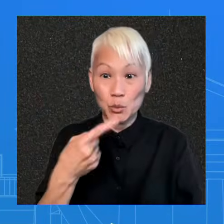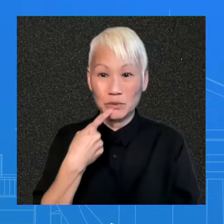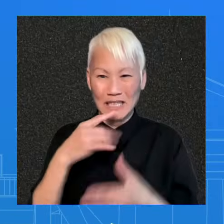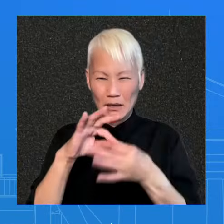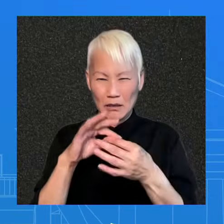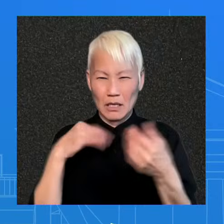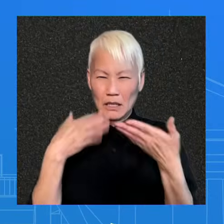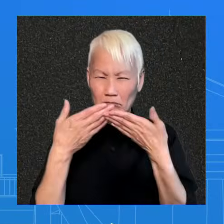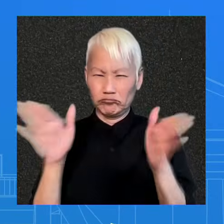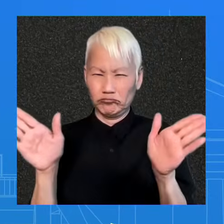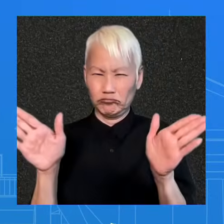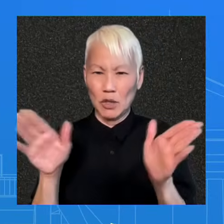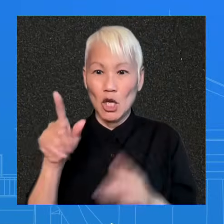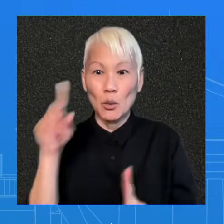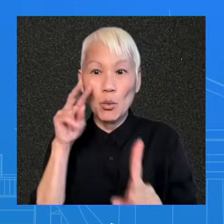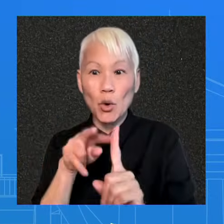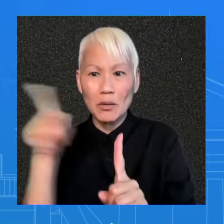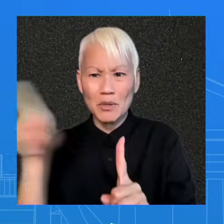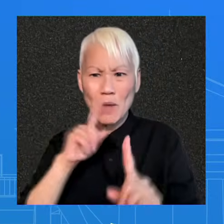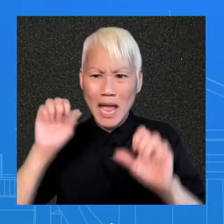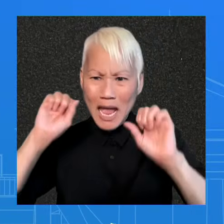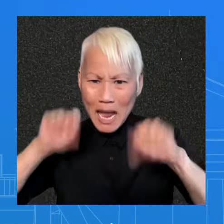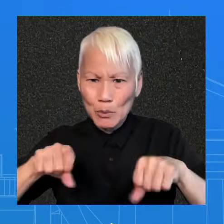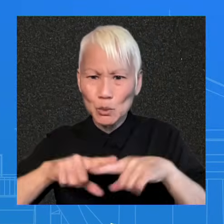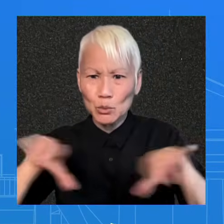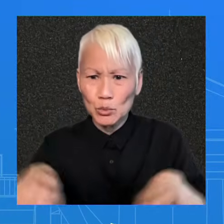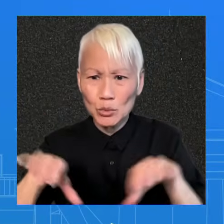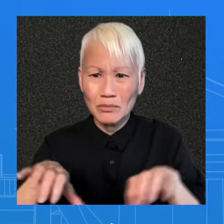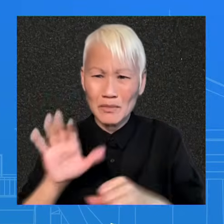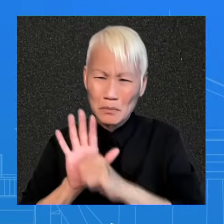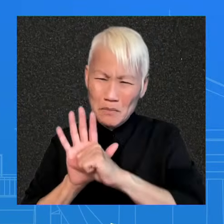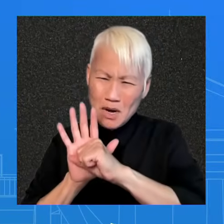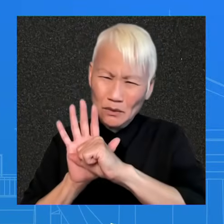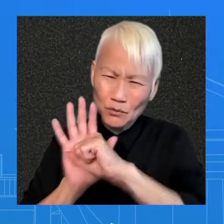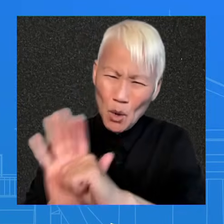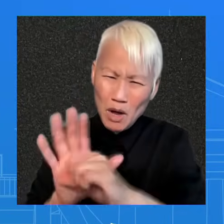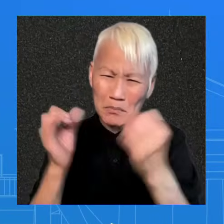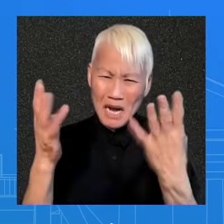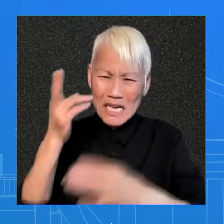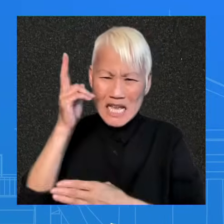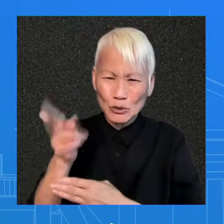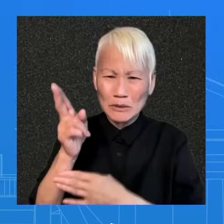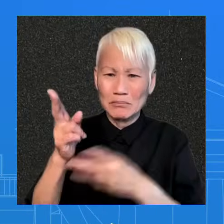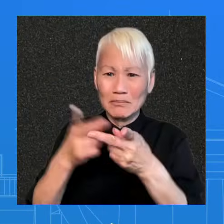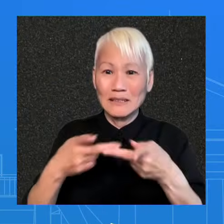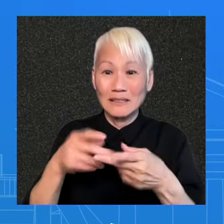and get done historic pieces of legislation. He has gotten more done than any other President,